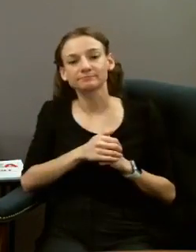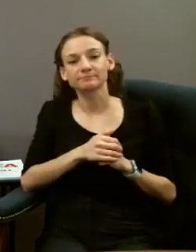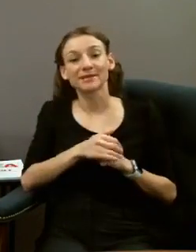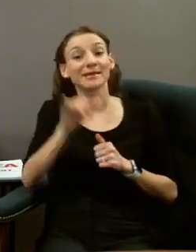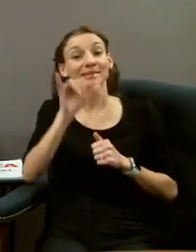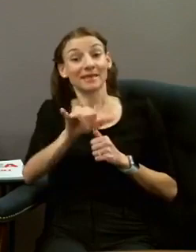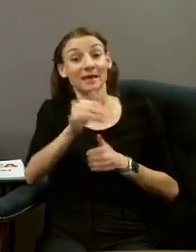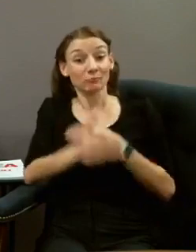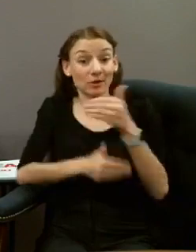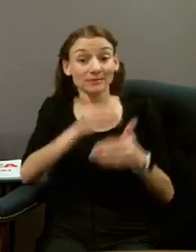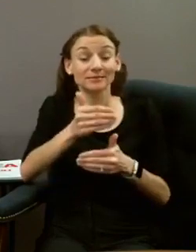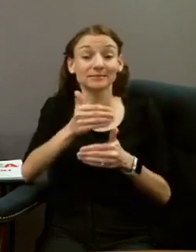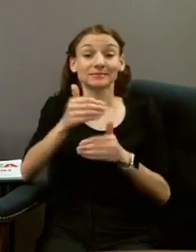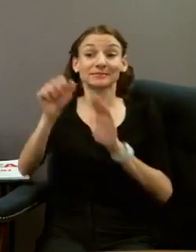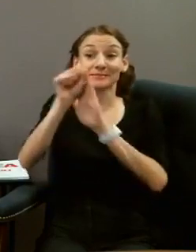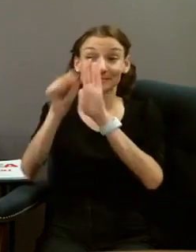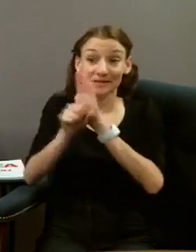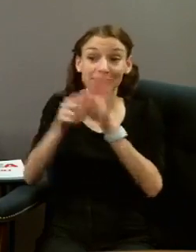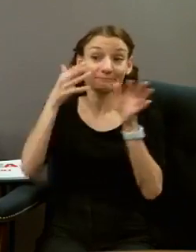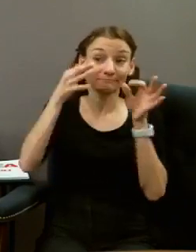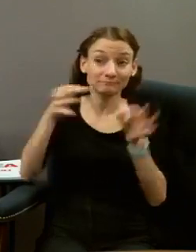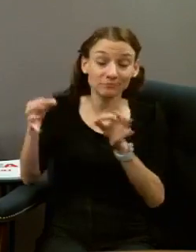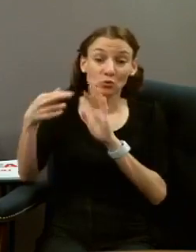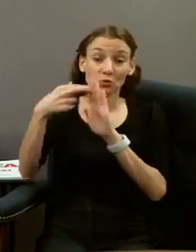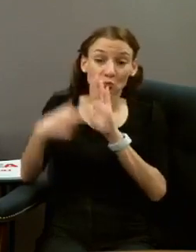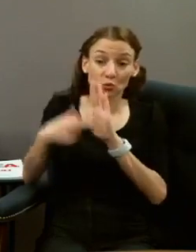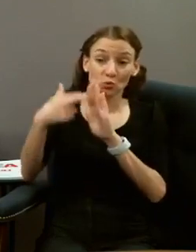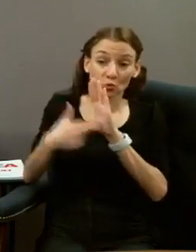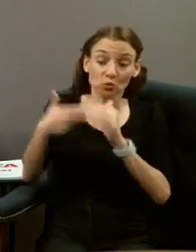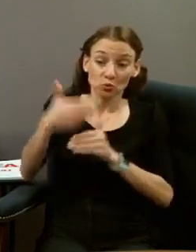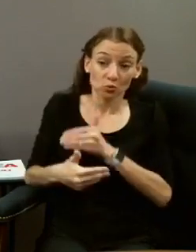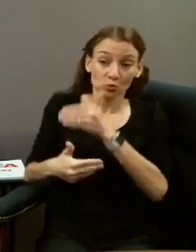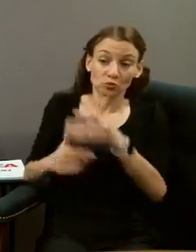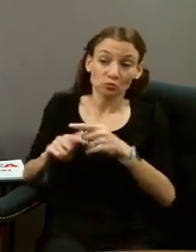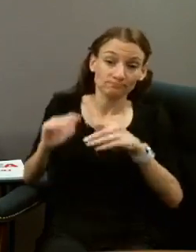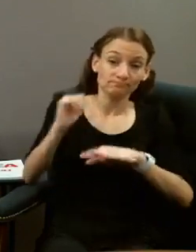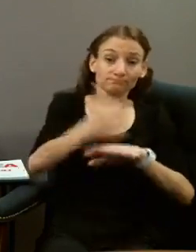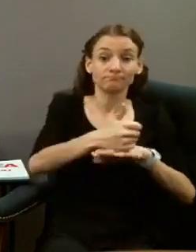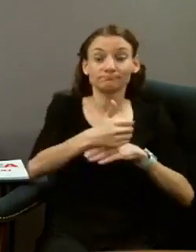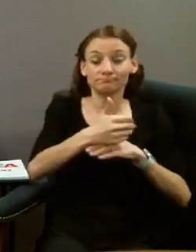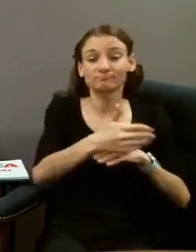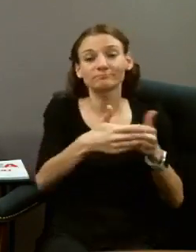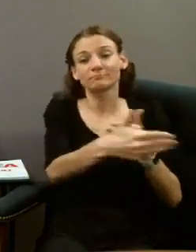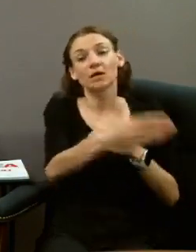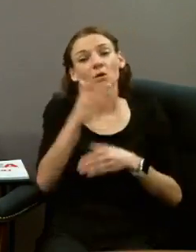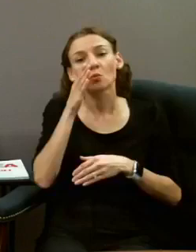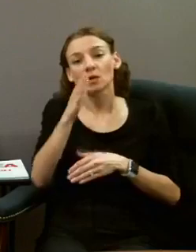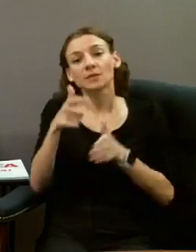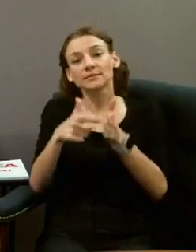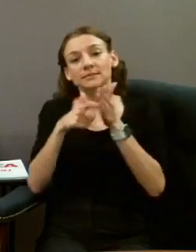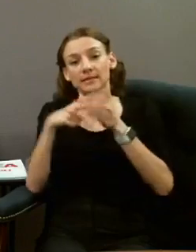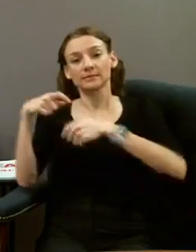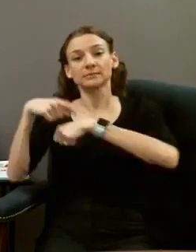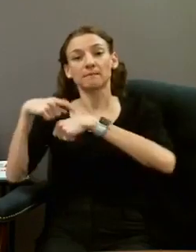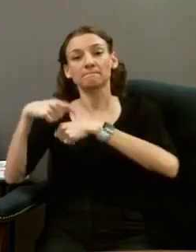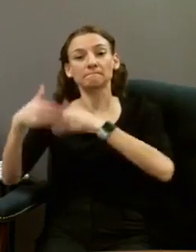Now, that process of state rulemaking will take some time, so before that can happen, we encourage parents